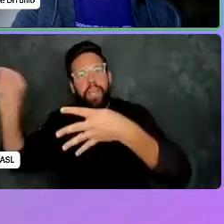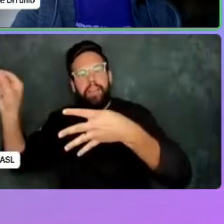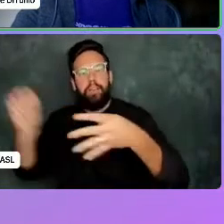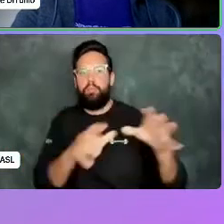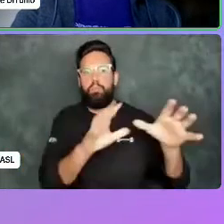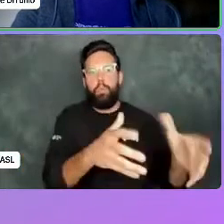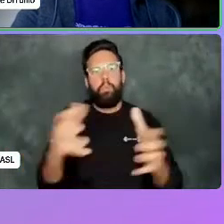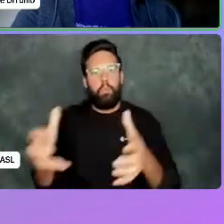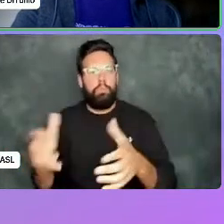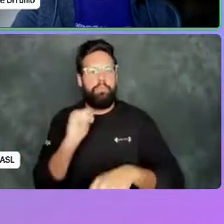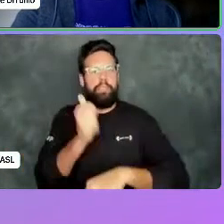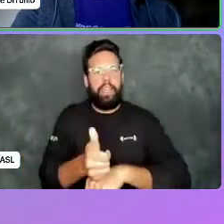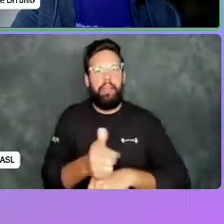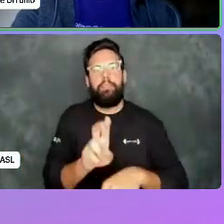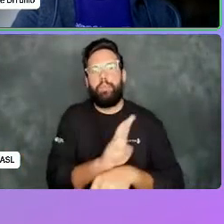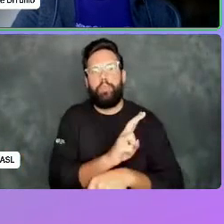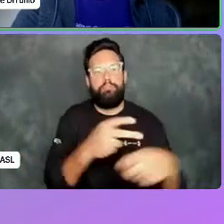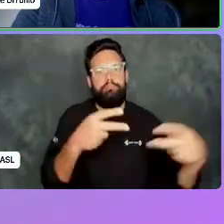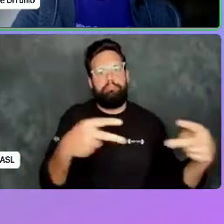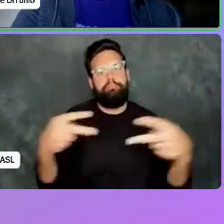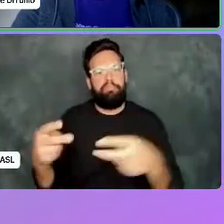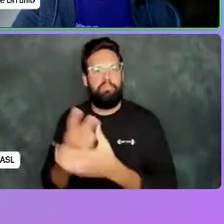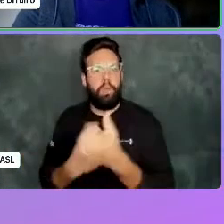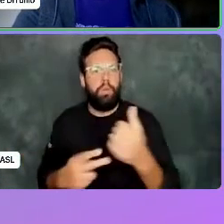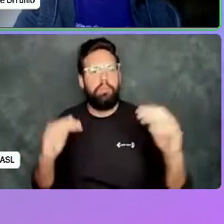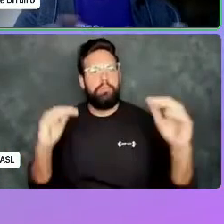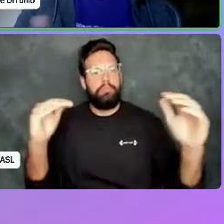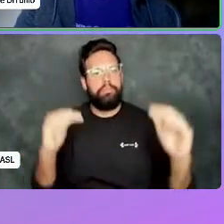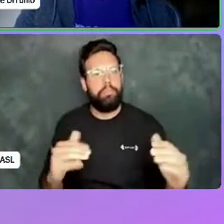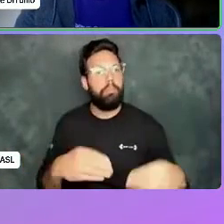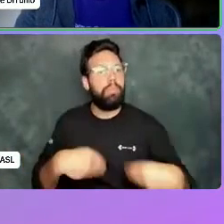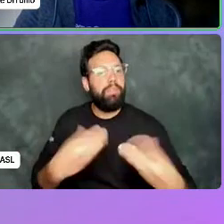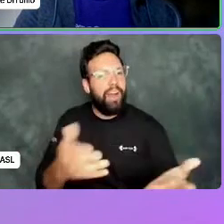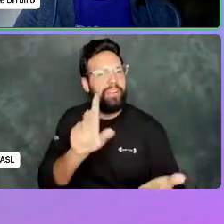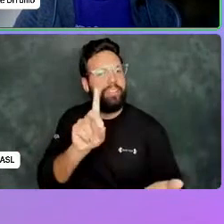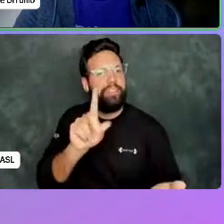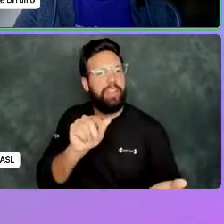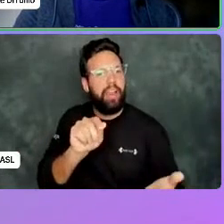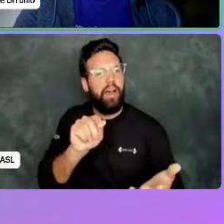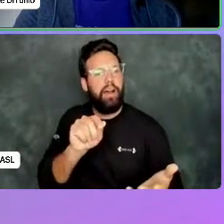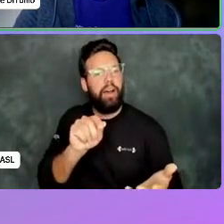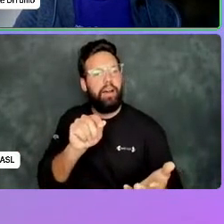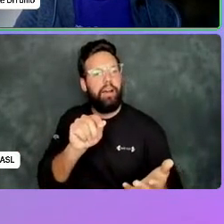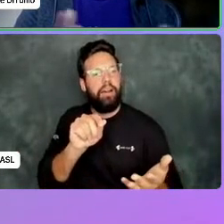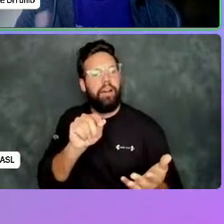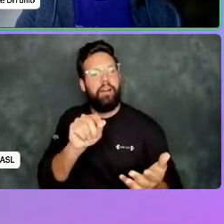is announced as a group name for our radio buttons and checkboxes. #3, we want to provide data format